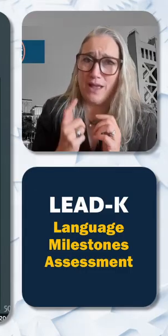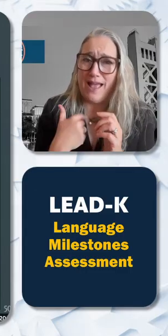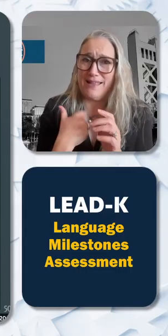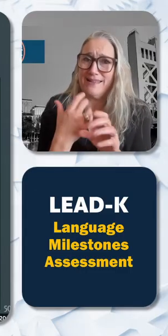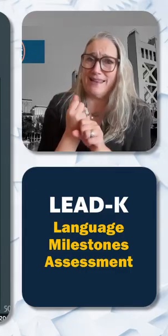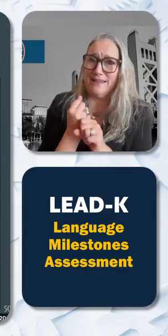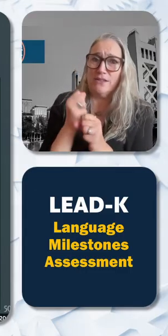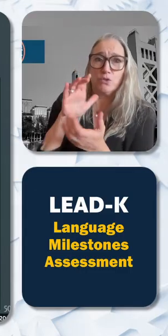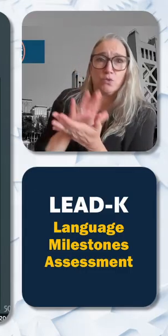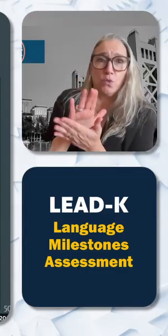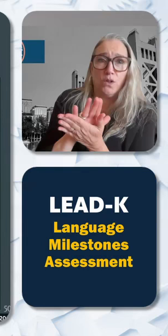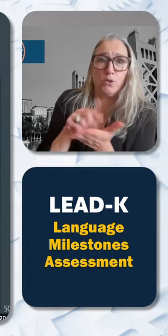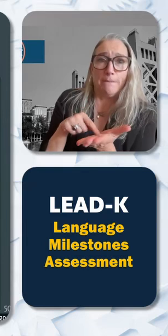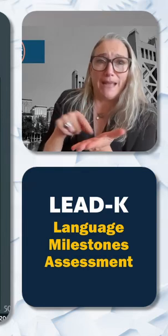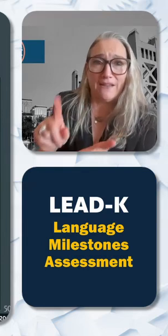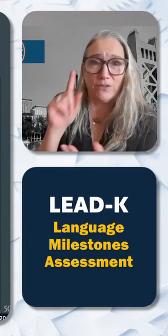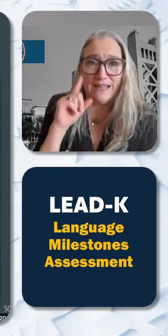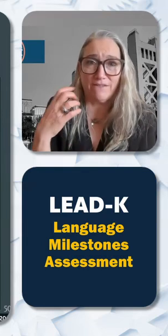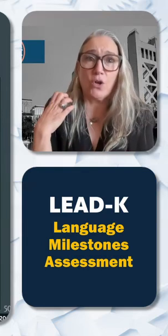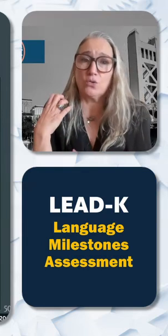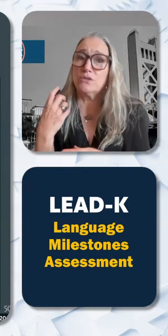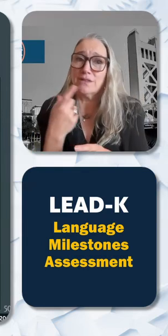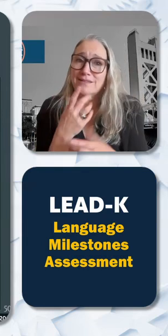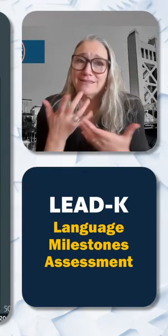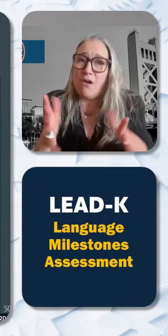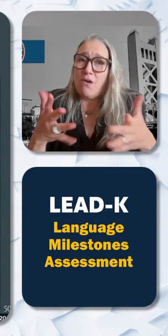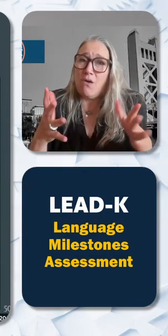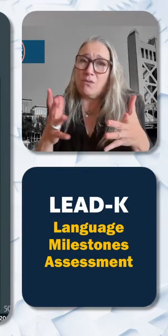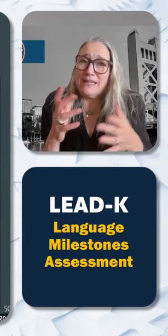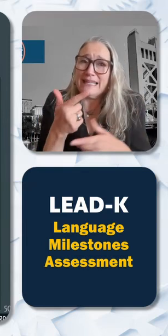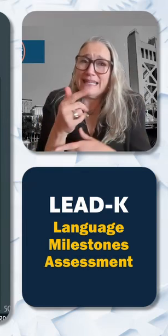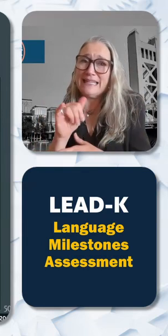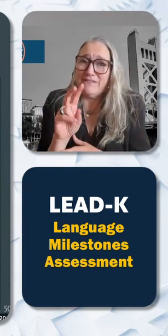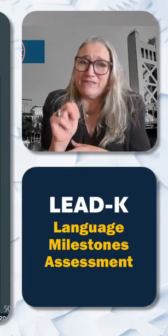A lot of folks have asked, how can I get my school to pay for deaf coaching?